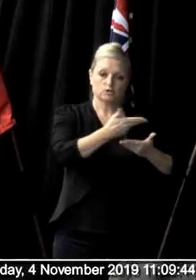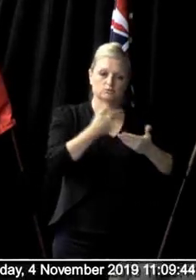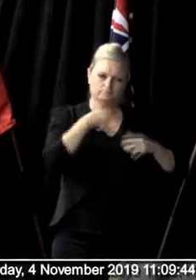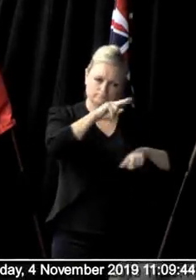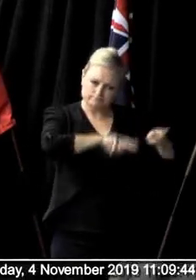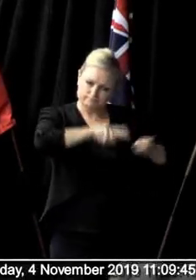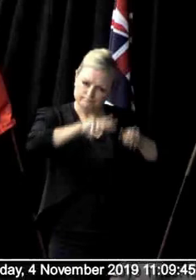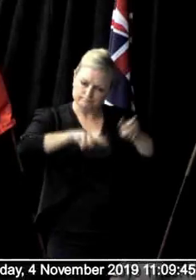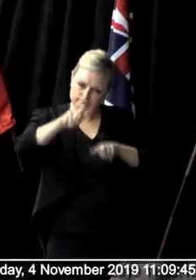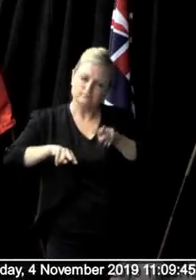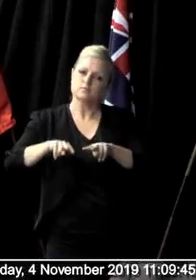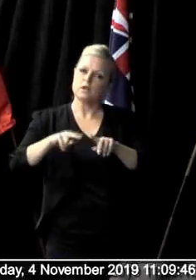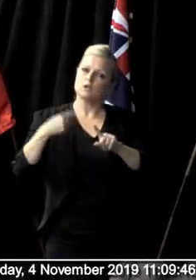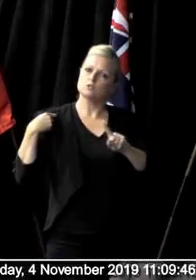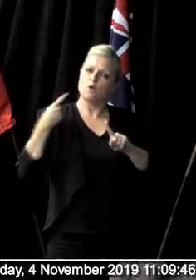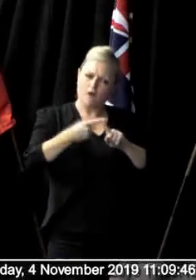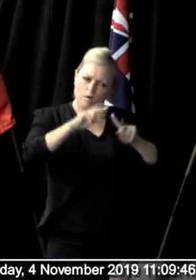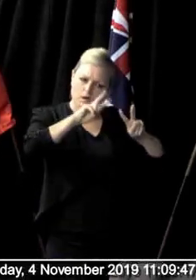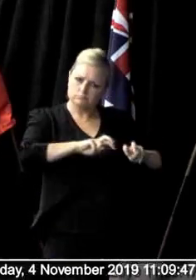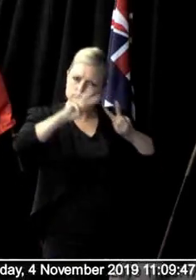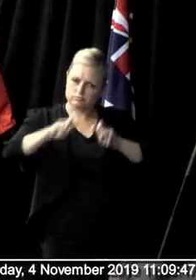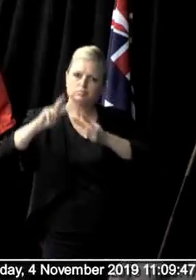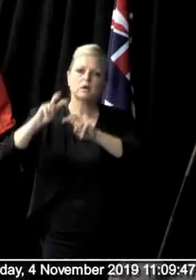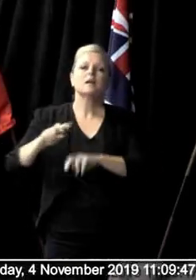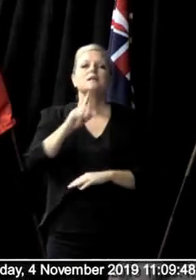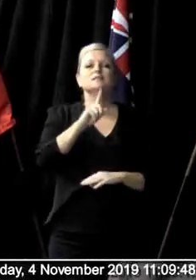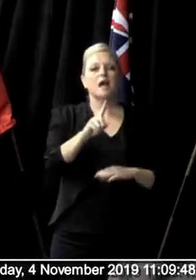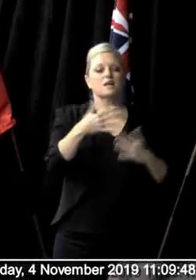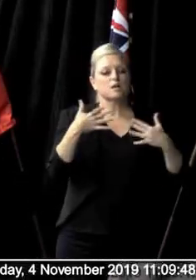mainstream classroom has a compounding effect on First Nations students with